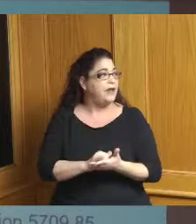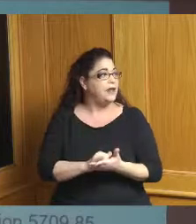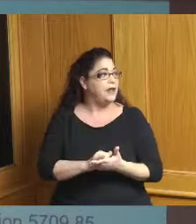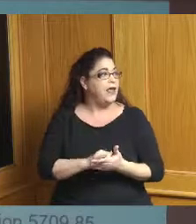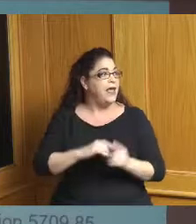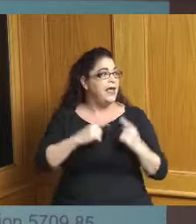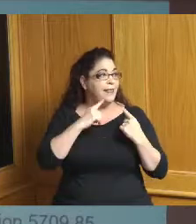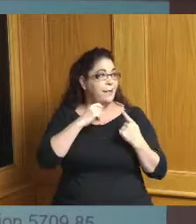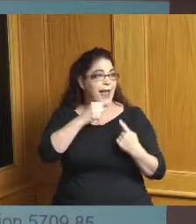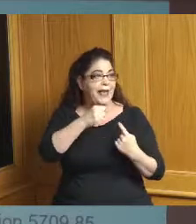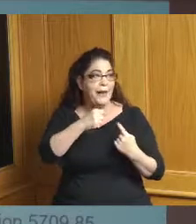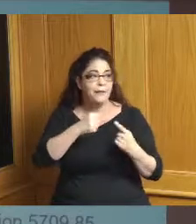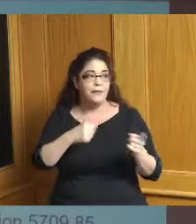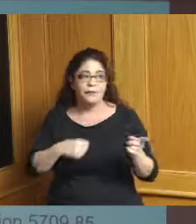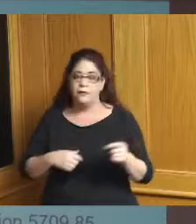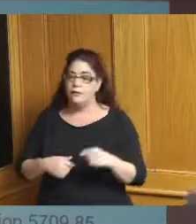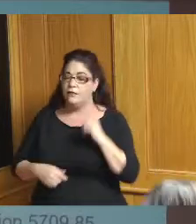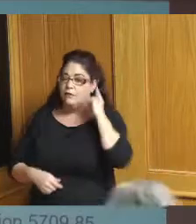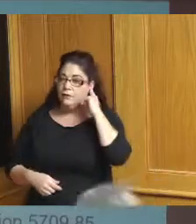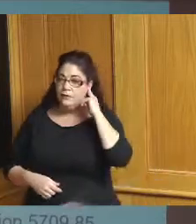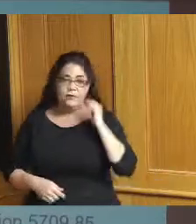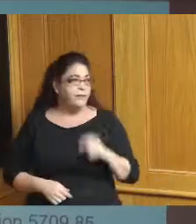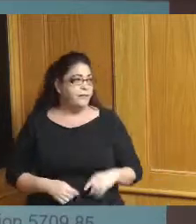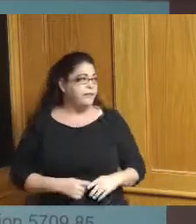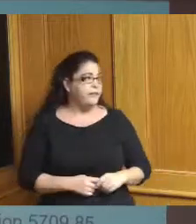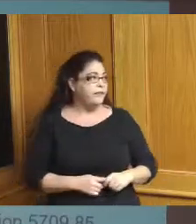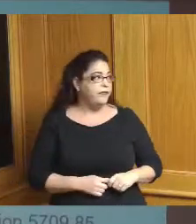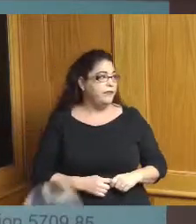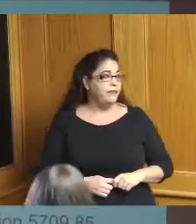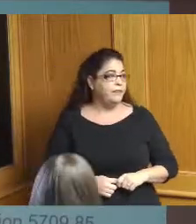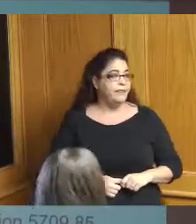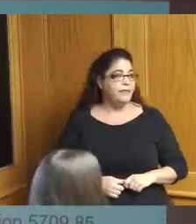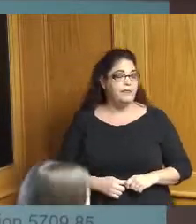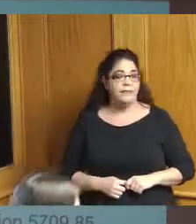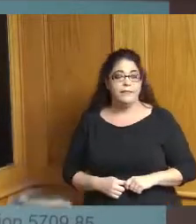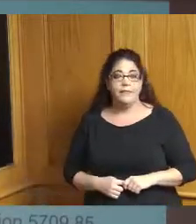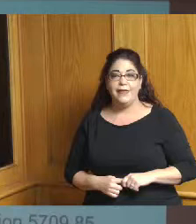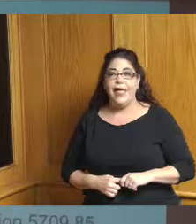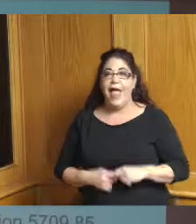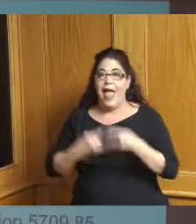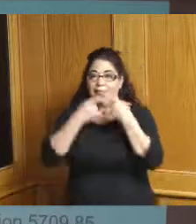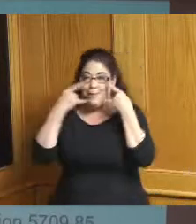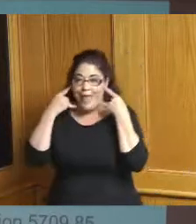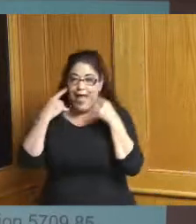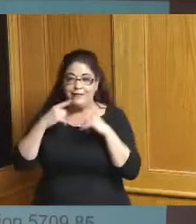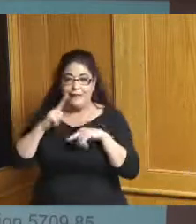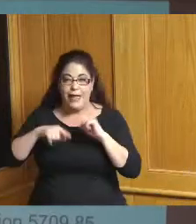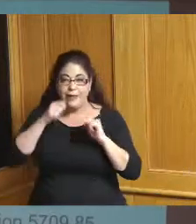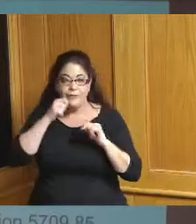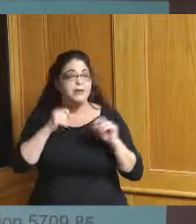can you not hear me that's right we can't hear you sorry I'll just take off my mask so let me start